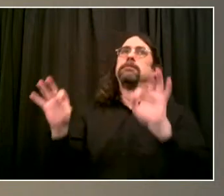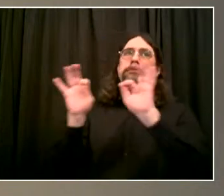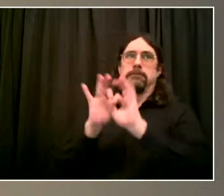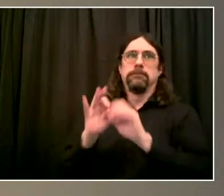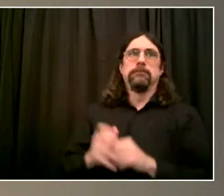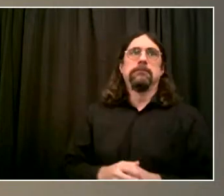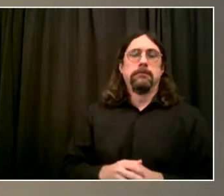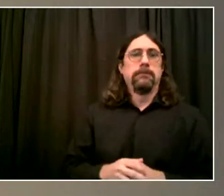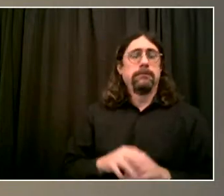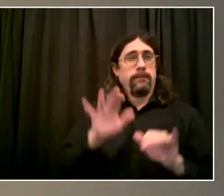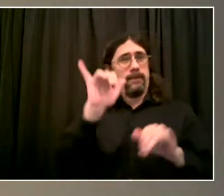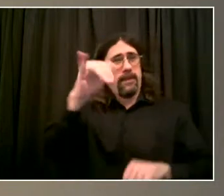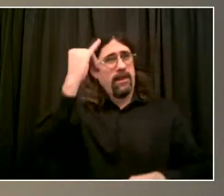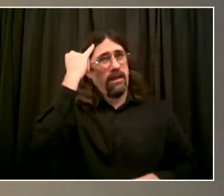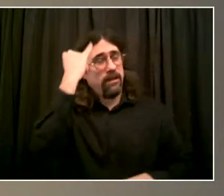SELECTING TTHE RECENT